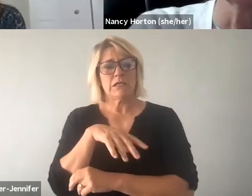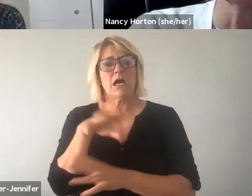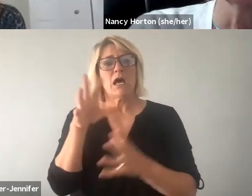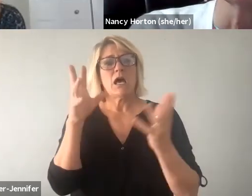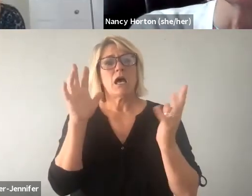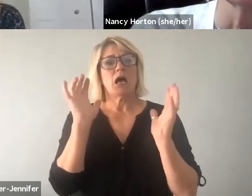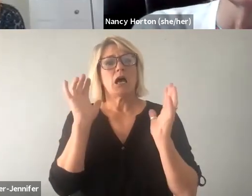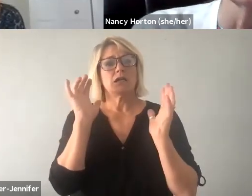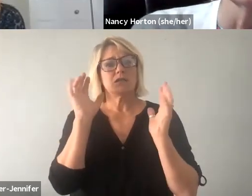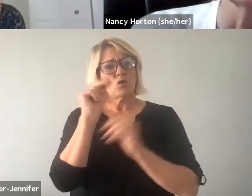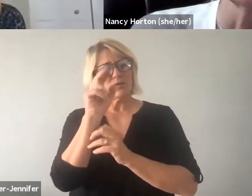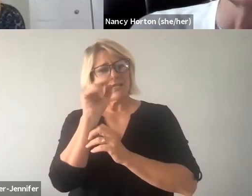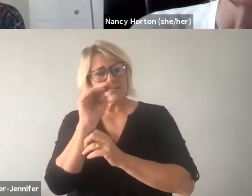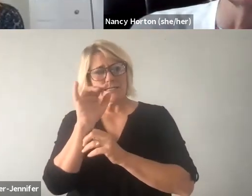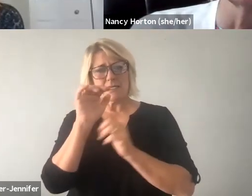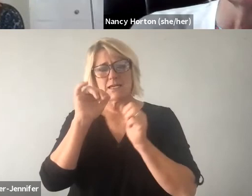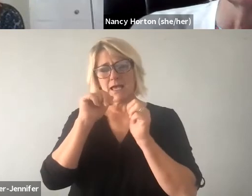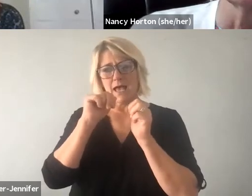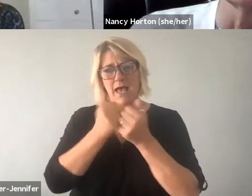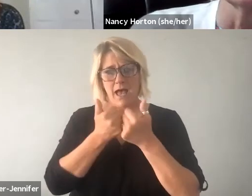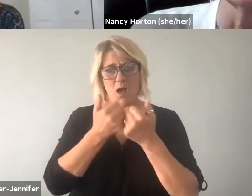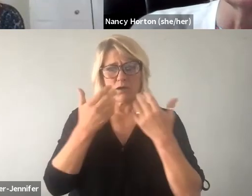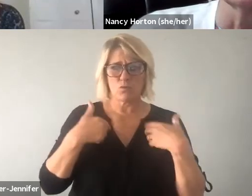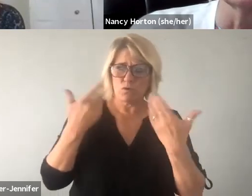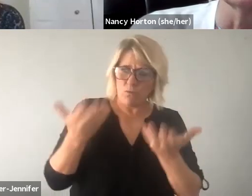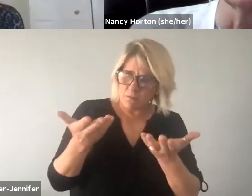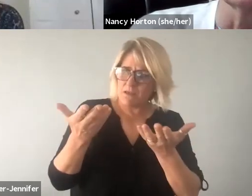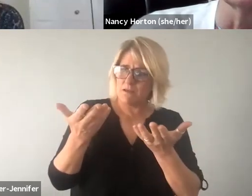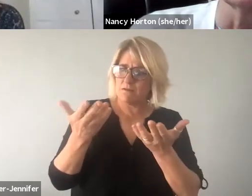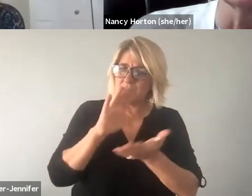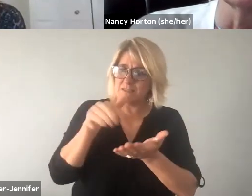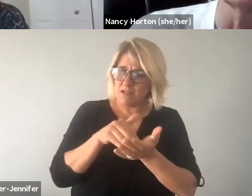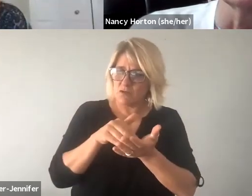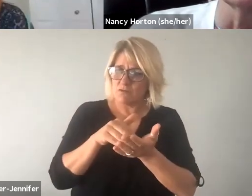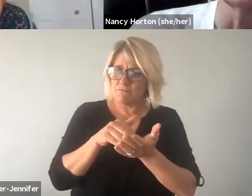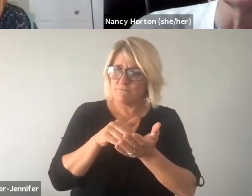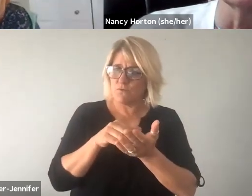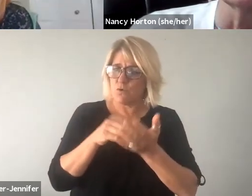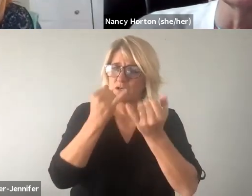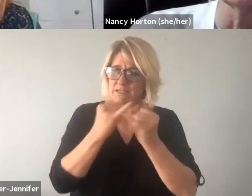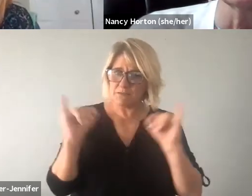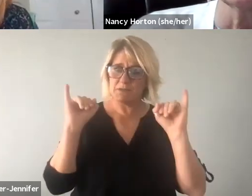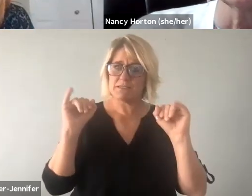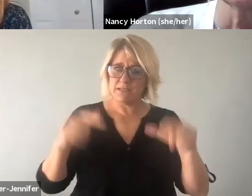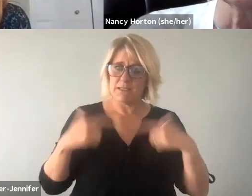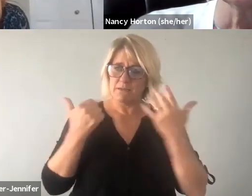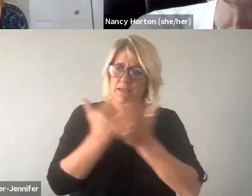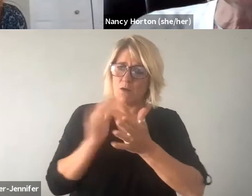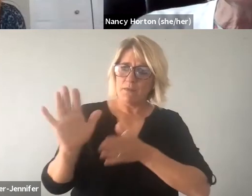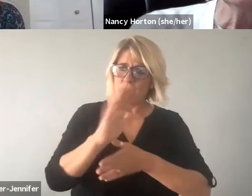So let's transition to slide number 20, please. So how -- Nancy, how can we -- how would we recommend